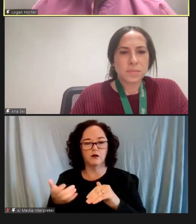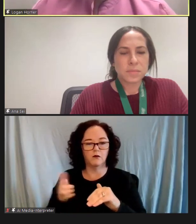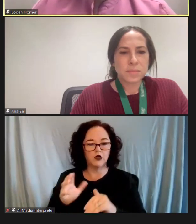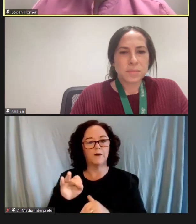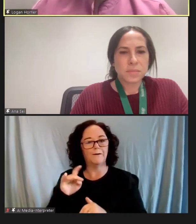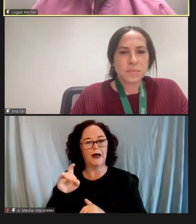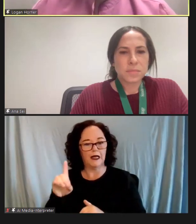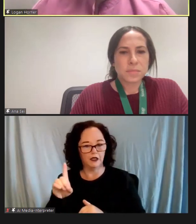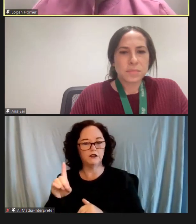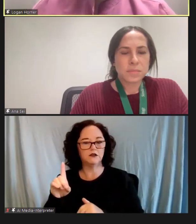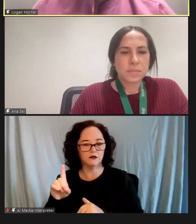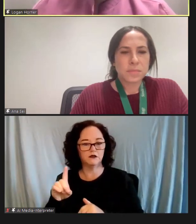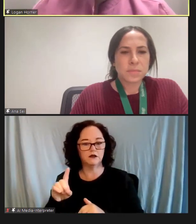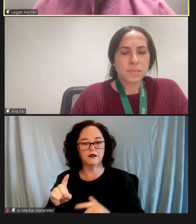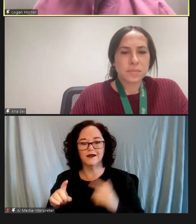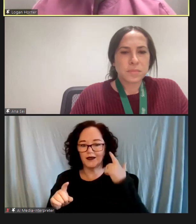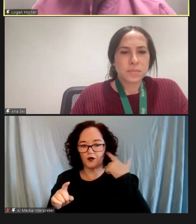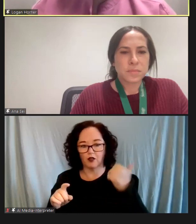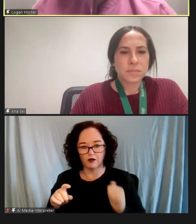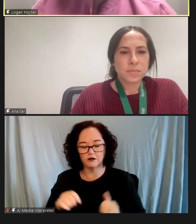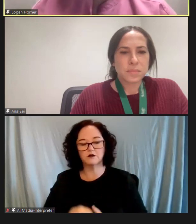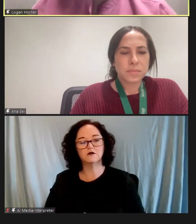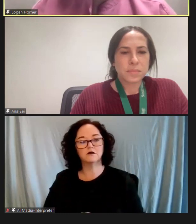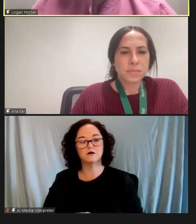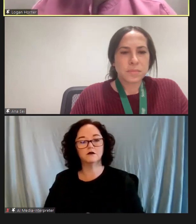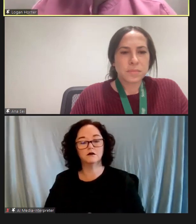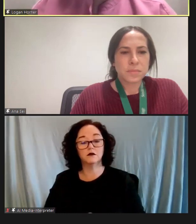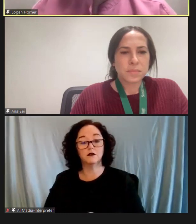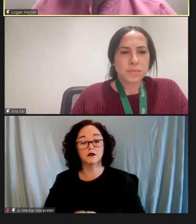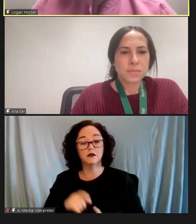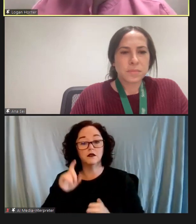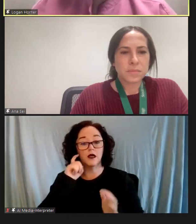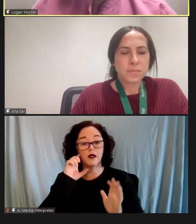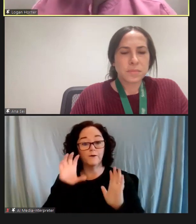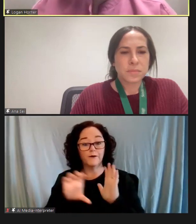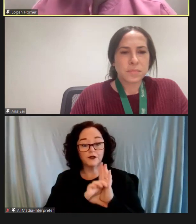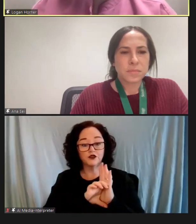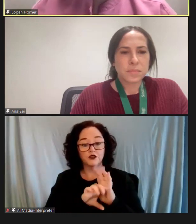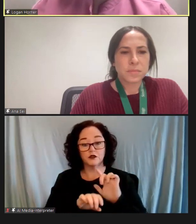hearing aid when we look at the picture